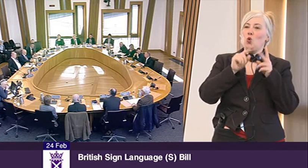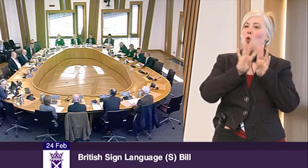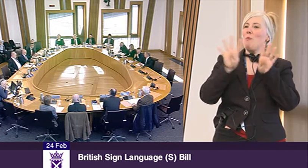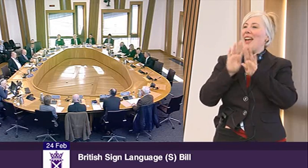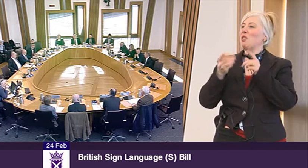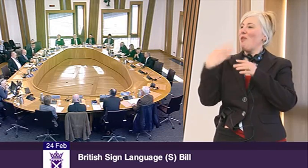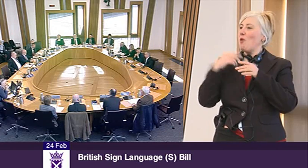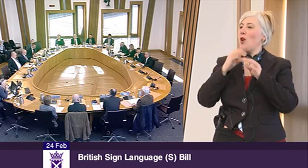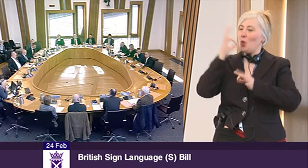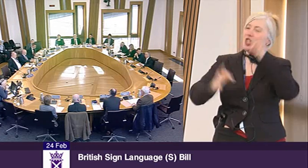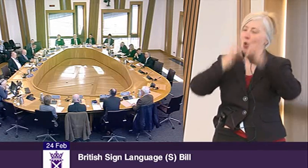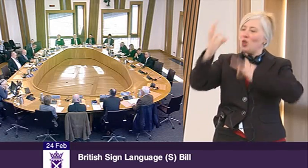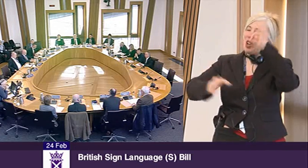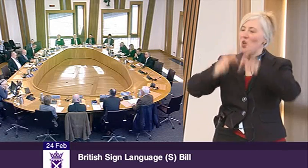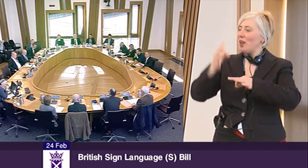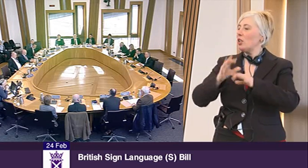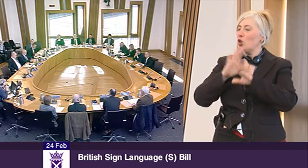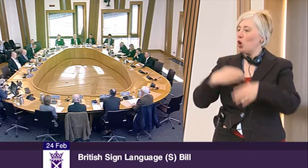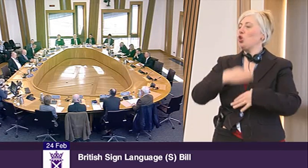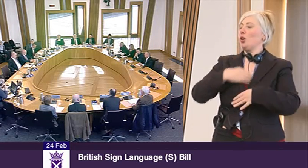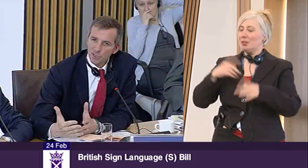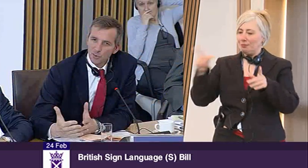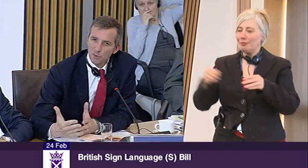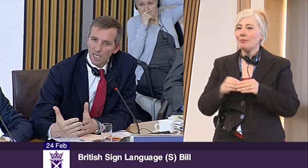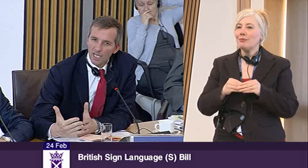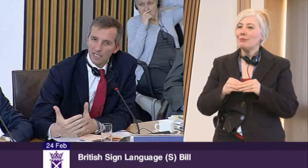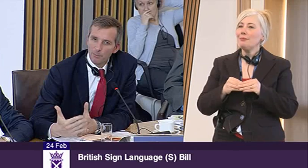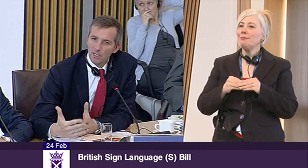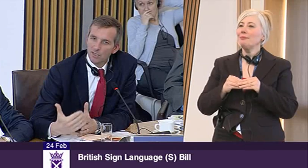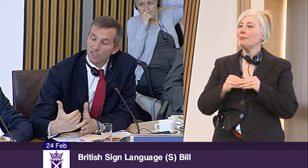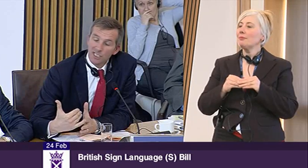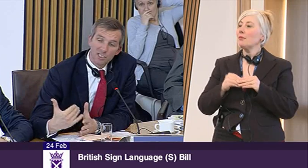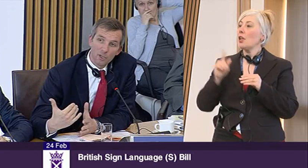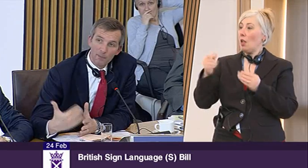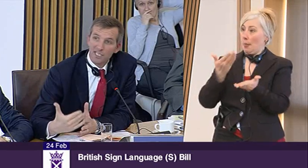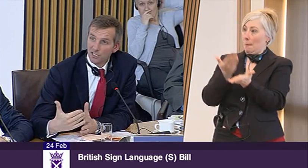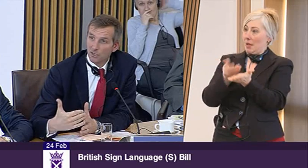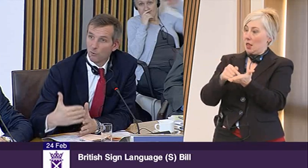questions will probably not come as a huge surprise. I will ask about having a minister